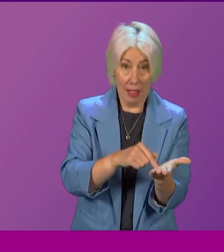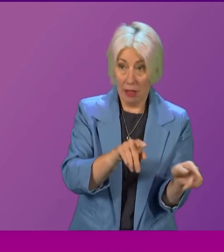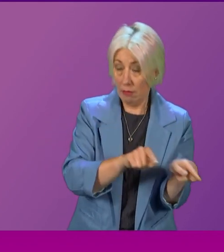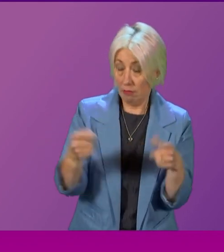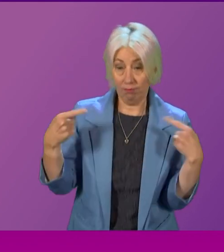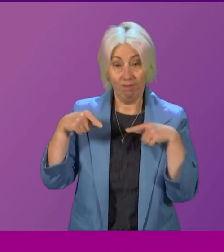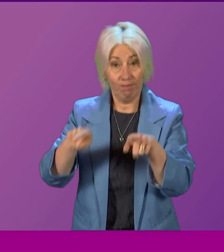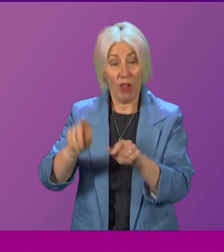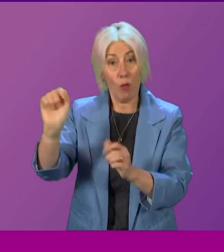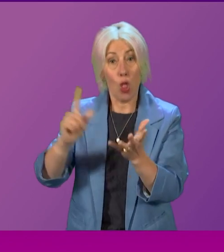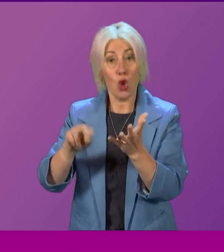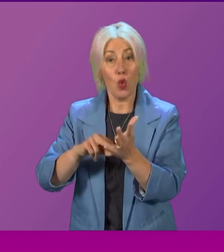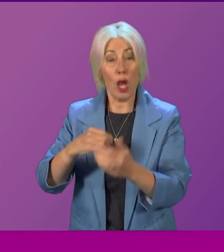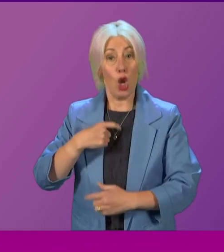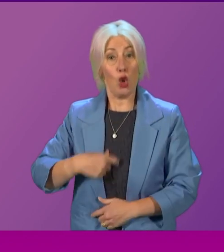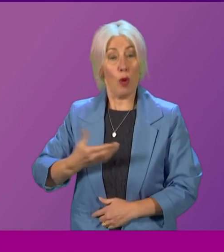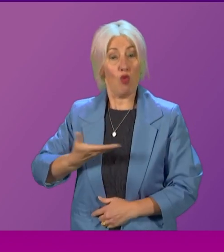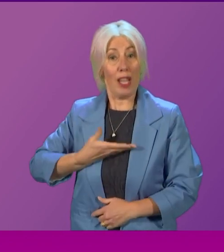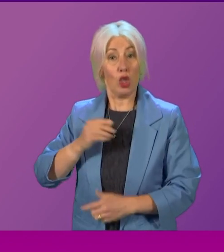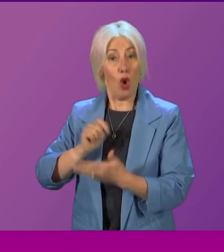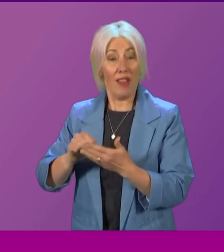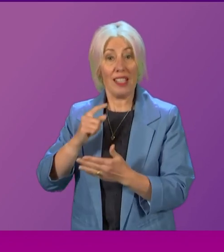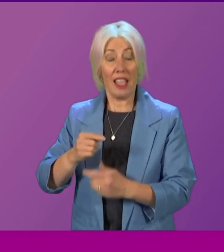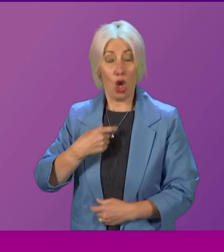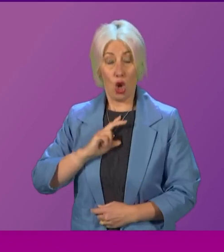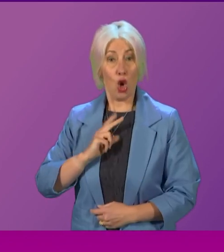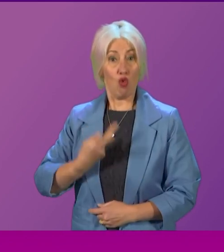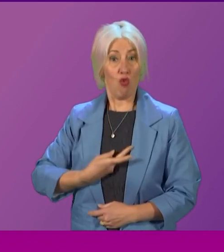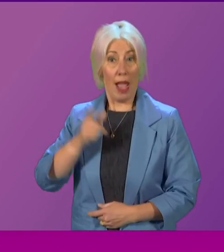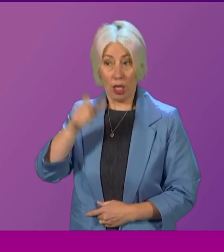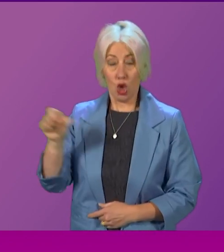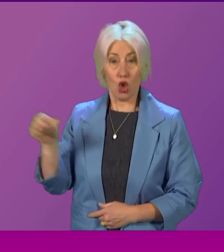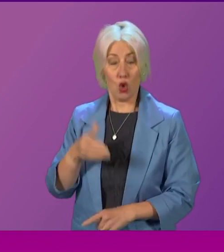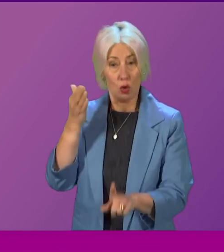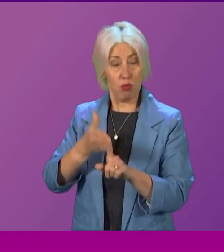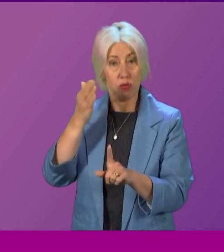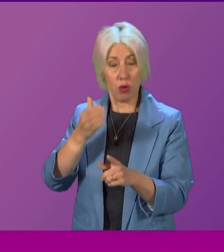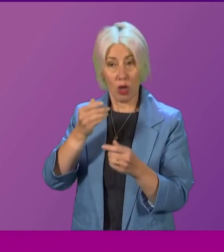Human Rights that trans people should be recognised legally through “a simple administrative